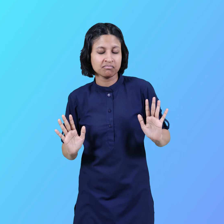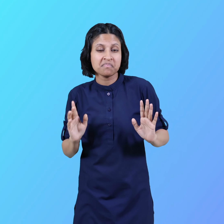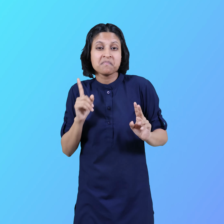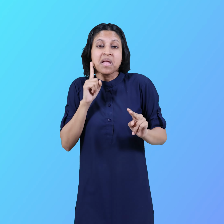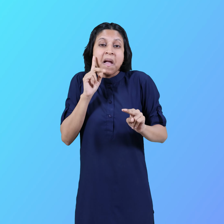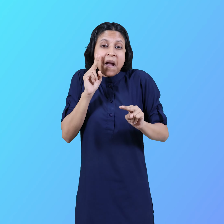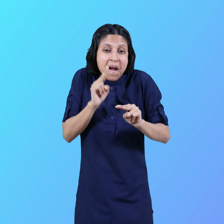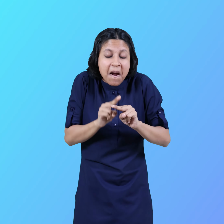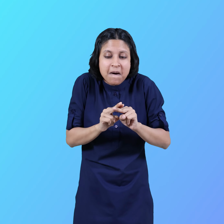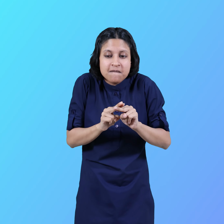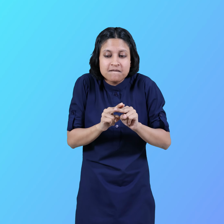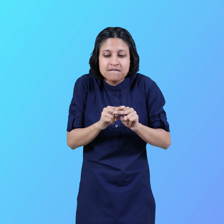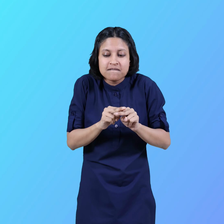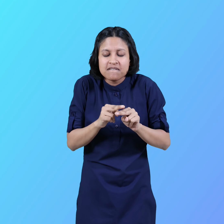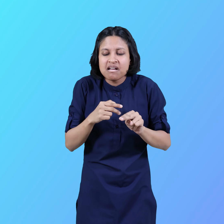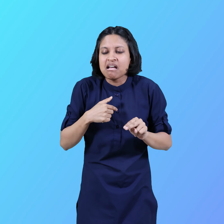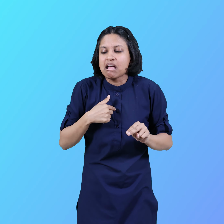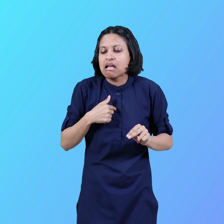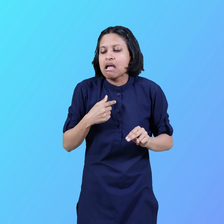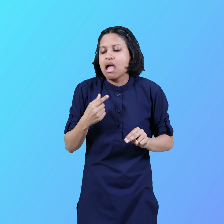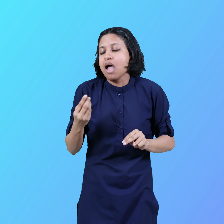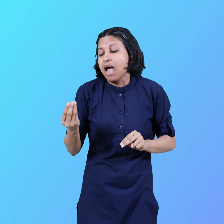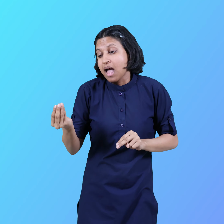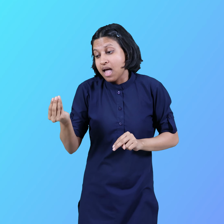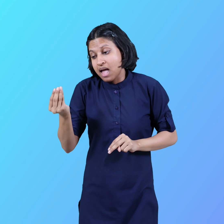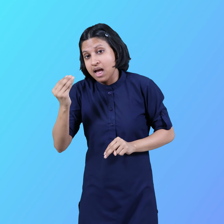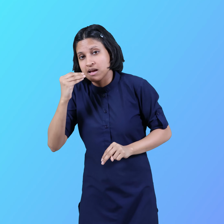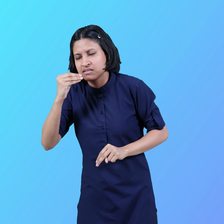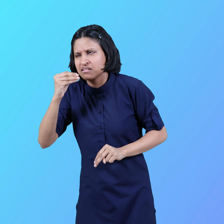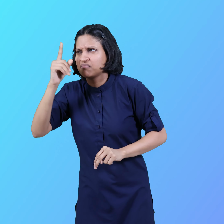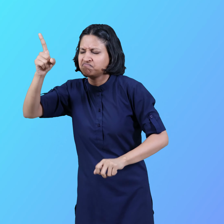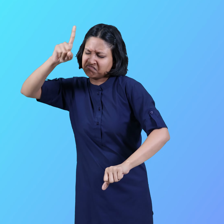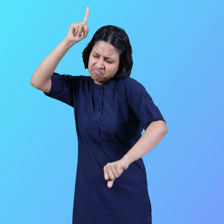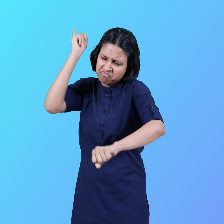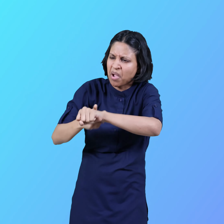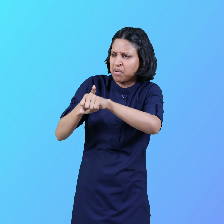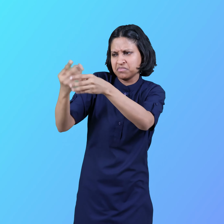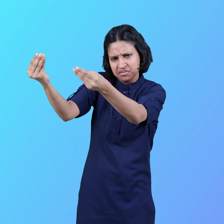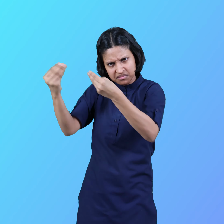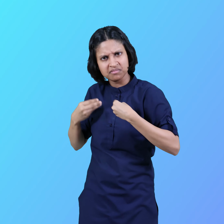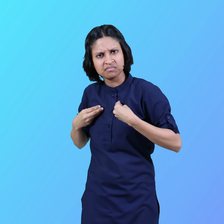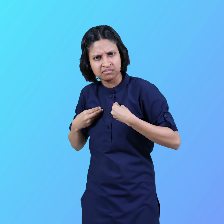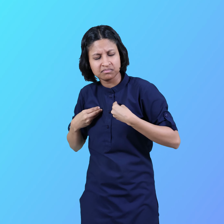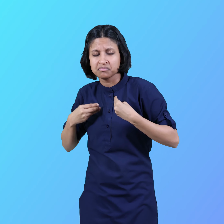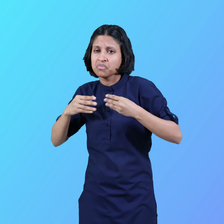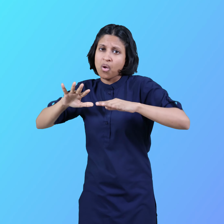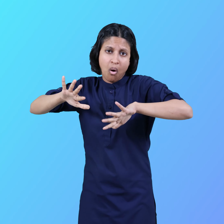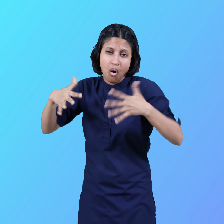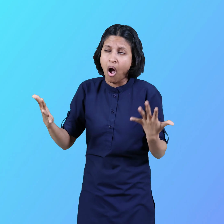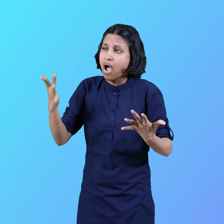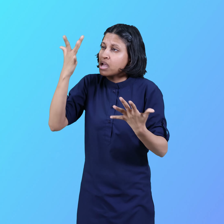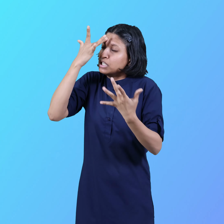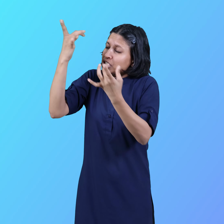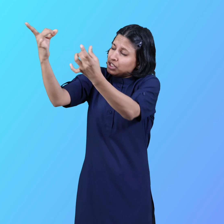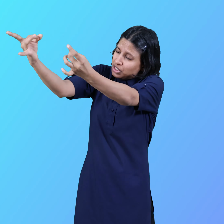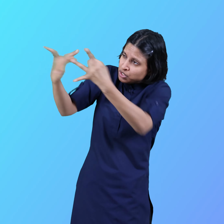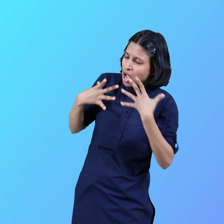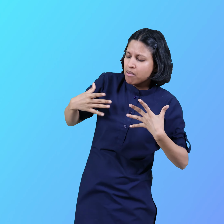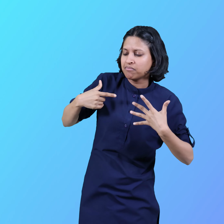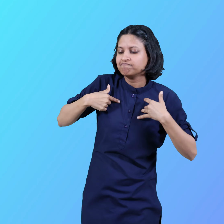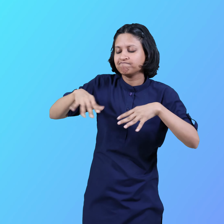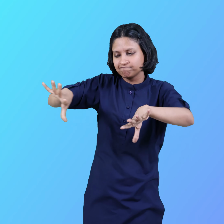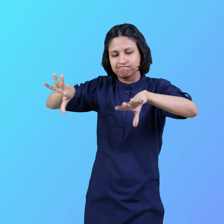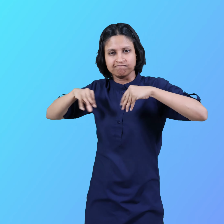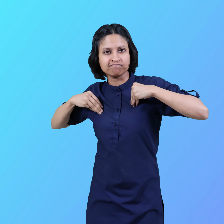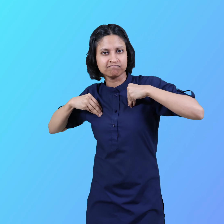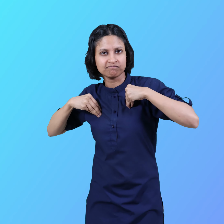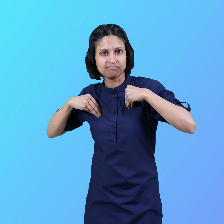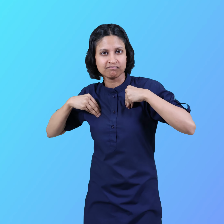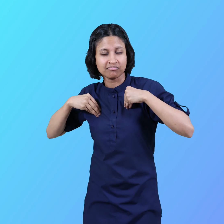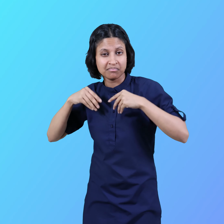He said, “May God punish me and give me many troubles if I eat bread or any other food before the sun goes down.”